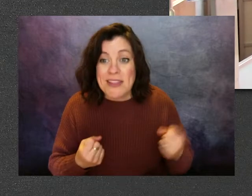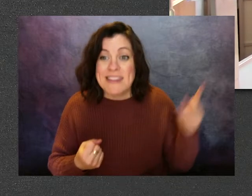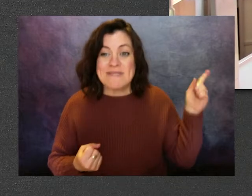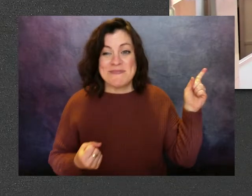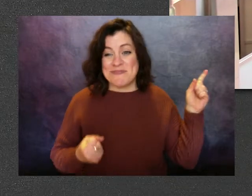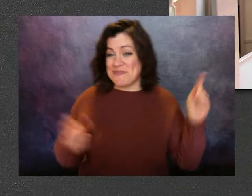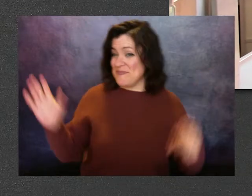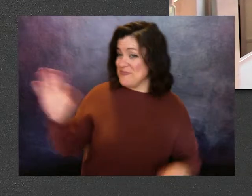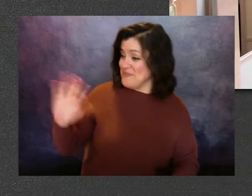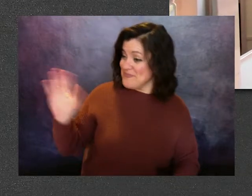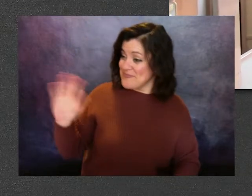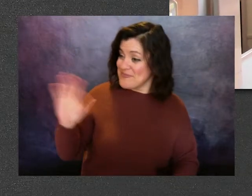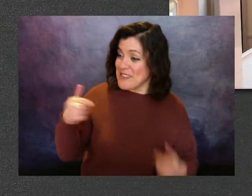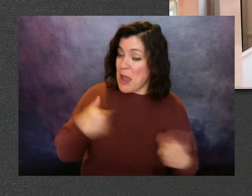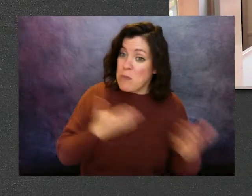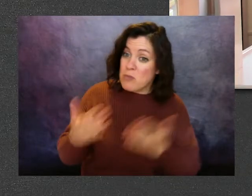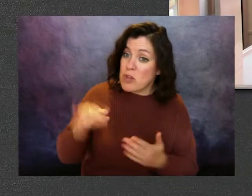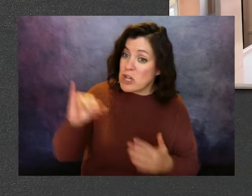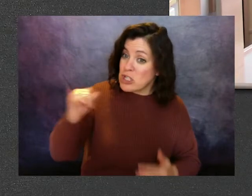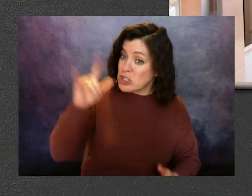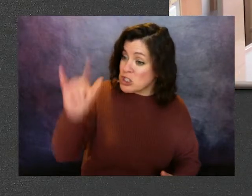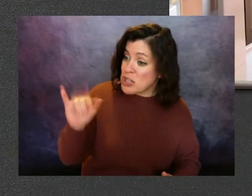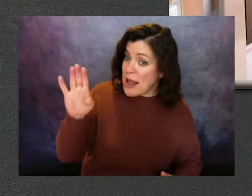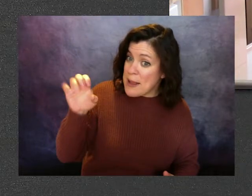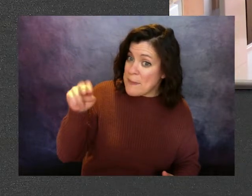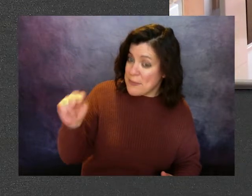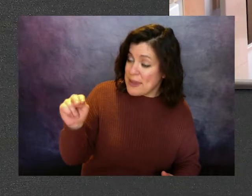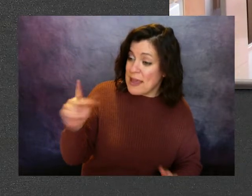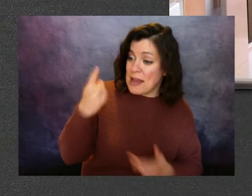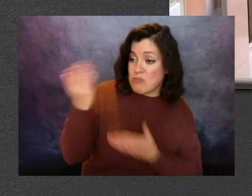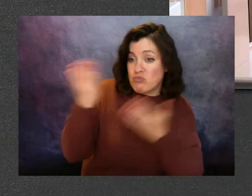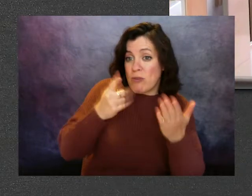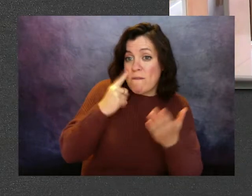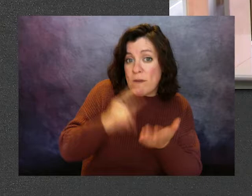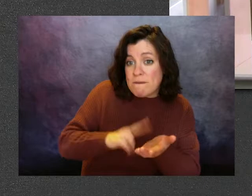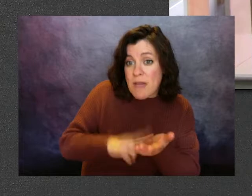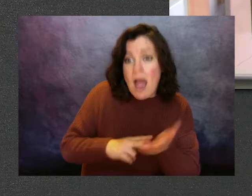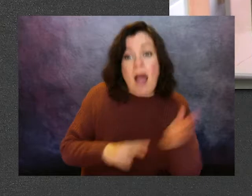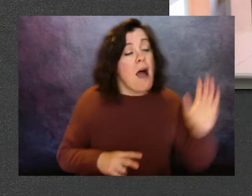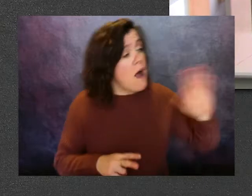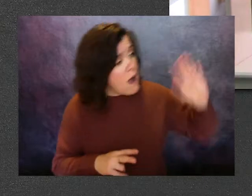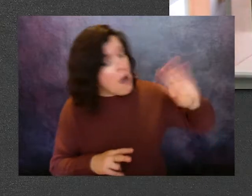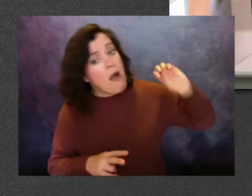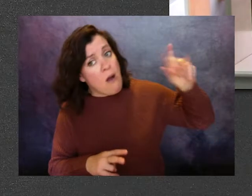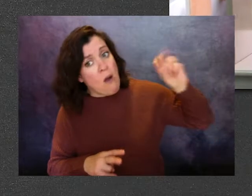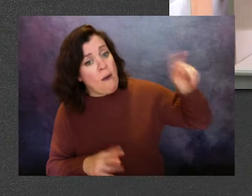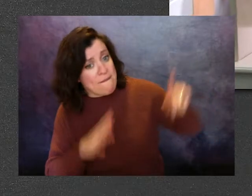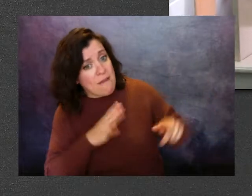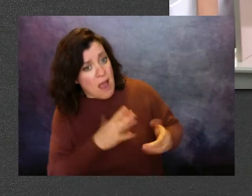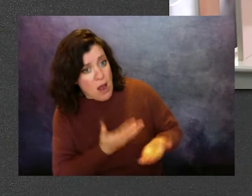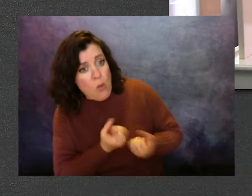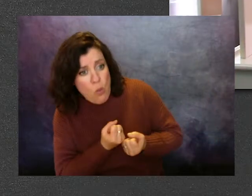Um, hold on just a minute. You can wait in the waiting room. Oh okay. Come on Jelly bean.